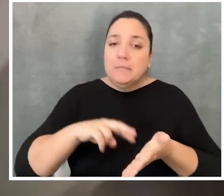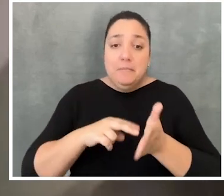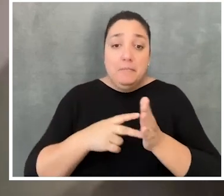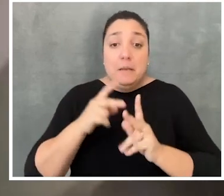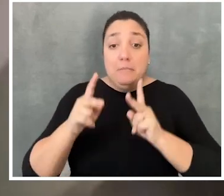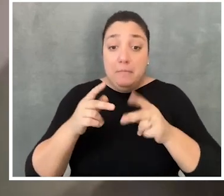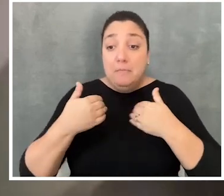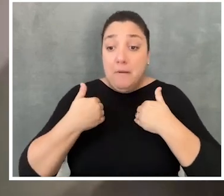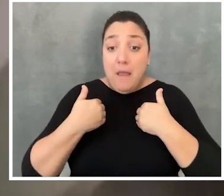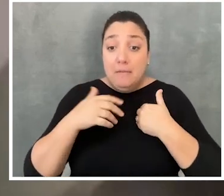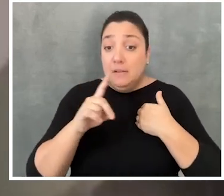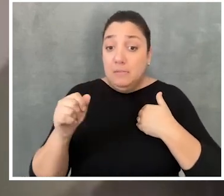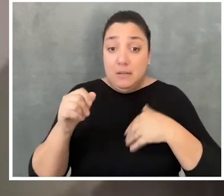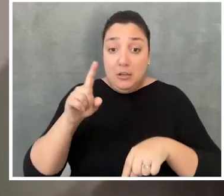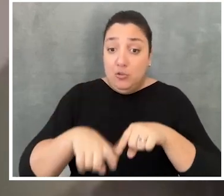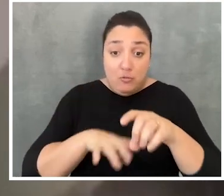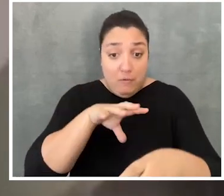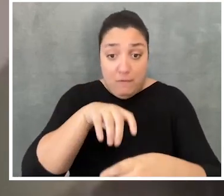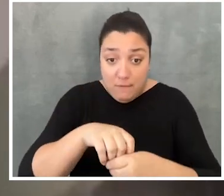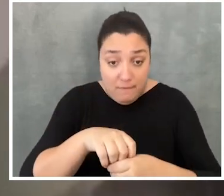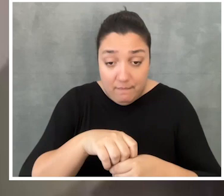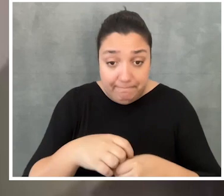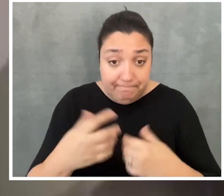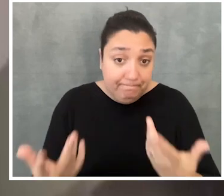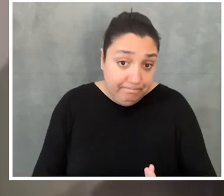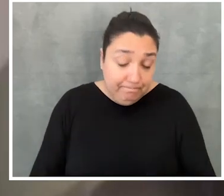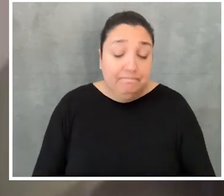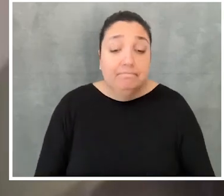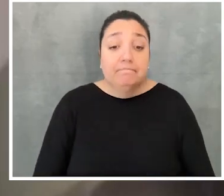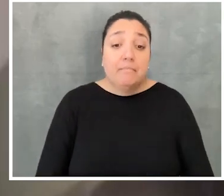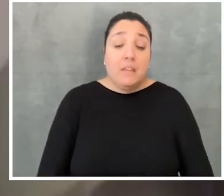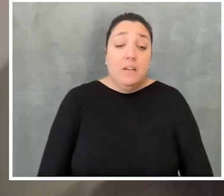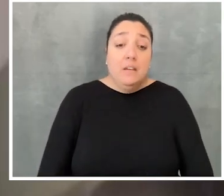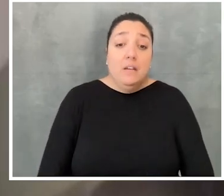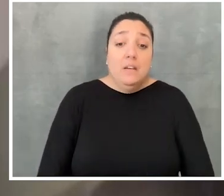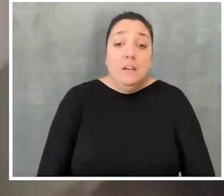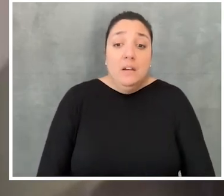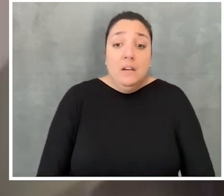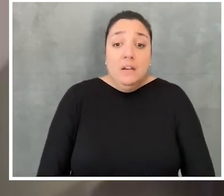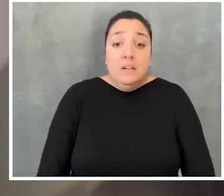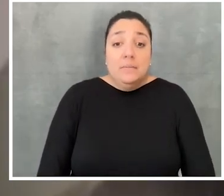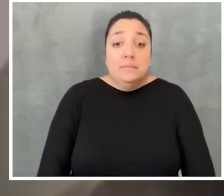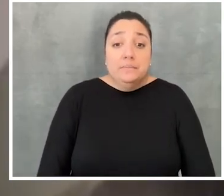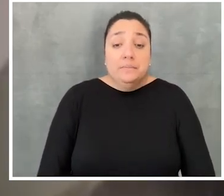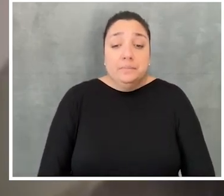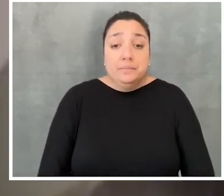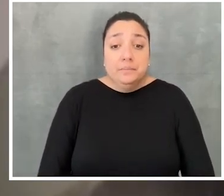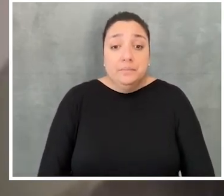with disabilities to participate. And as a follow-up to those barriers,